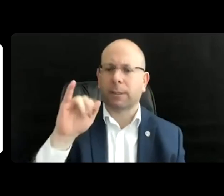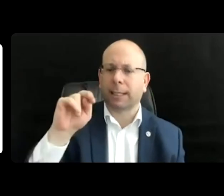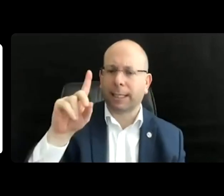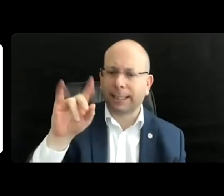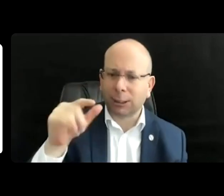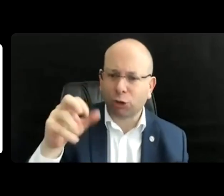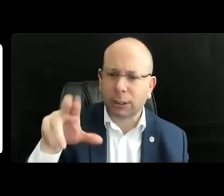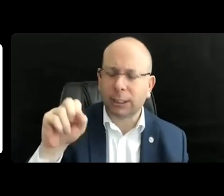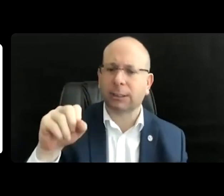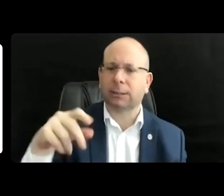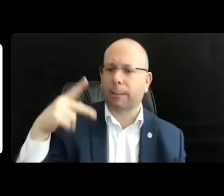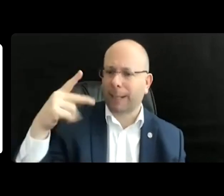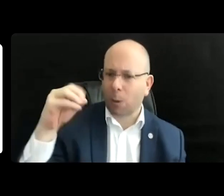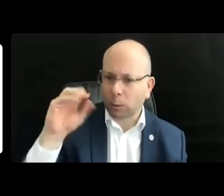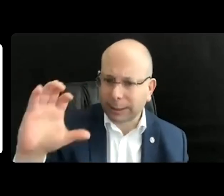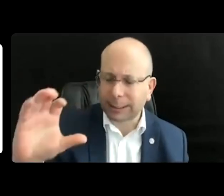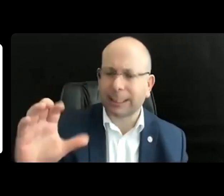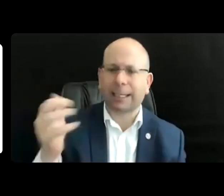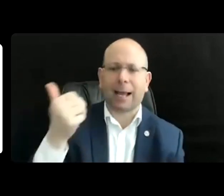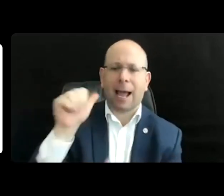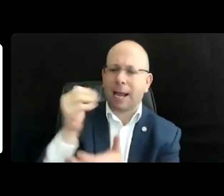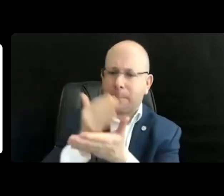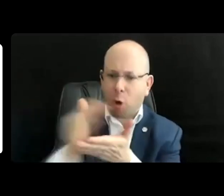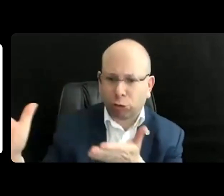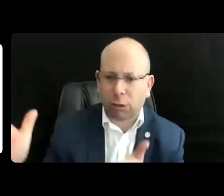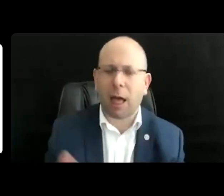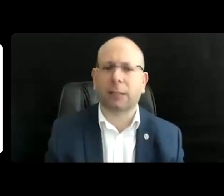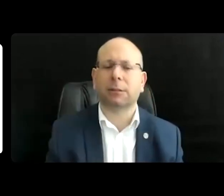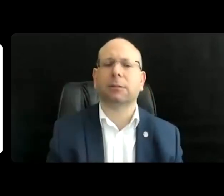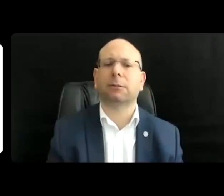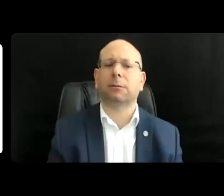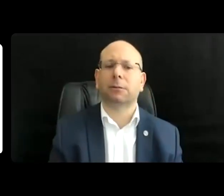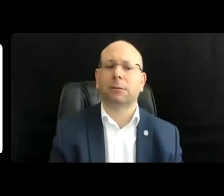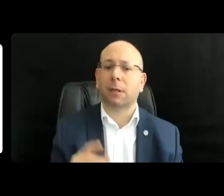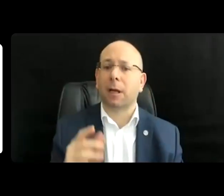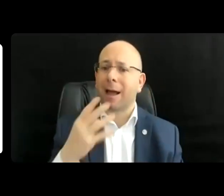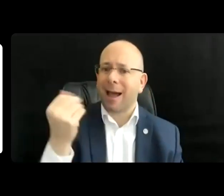deaf people are concerned, where black, indigenous and people of color are concerned as